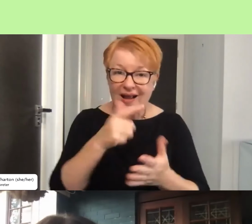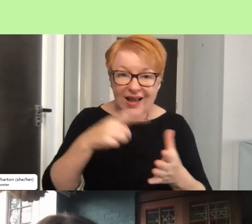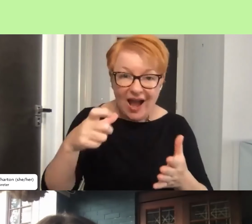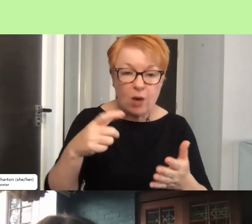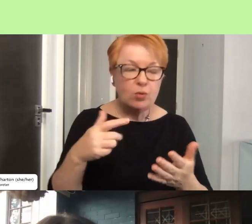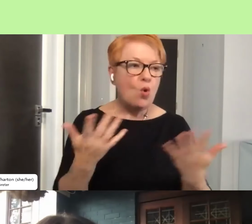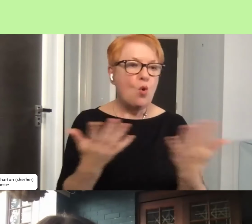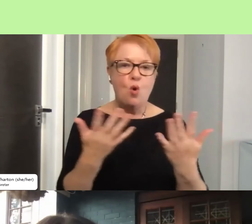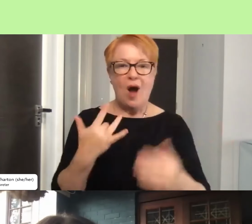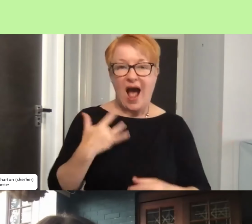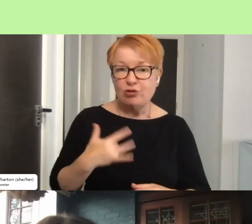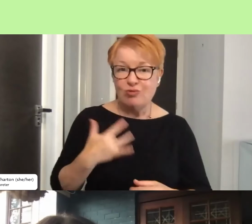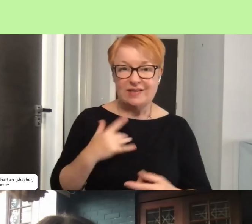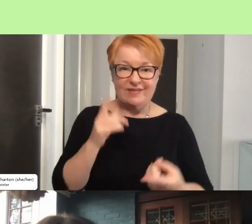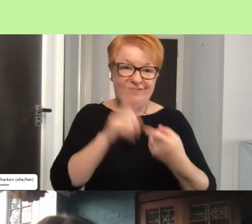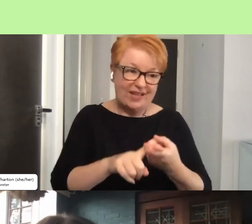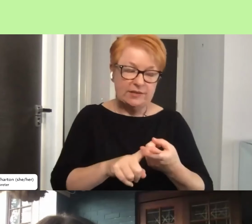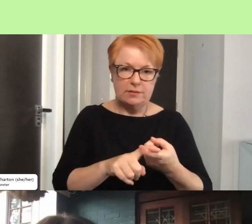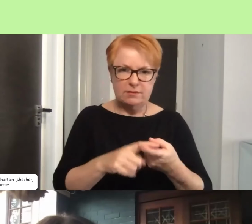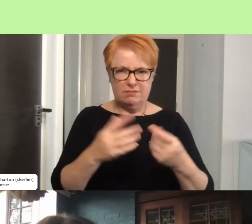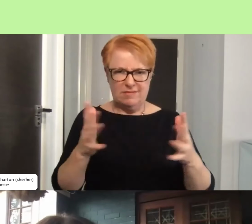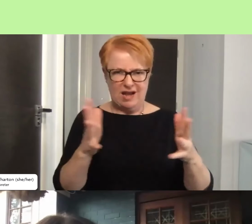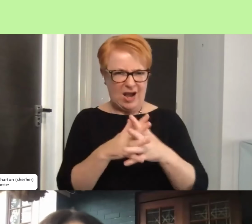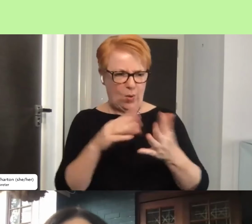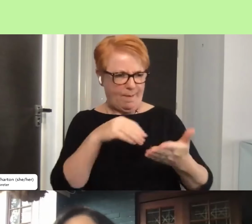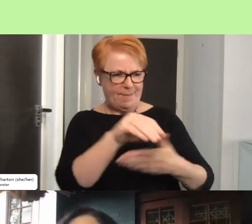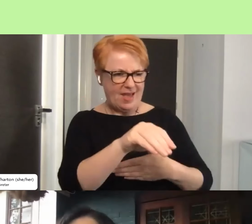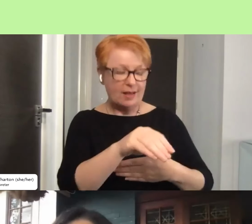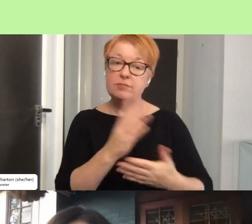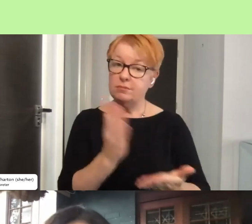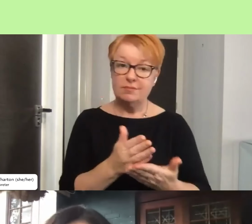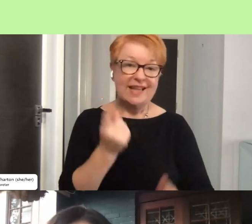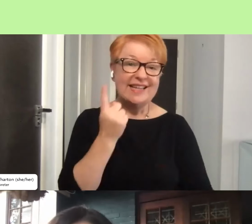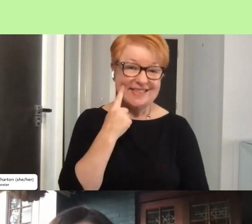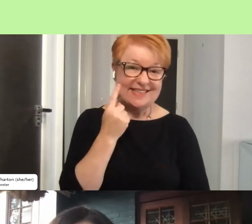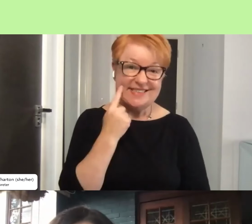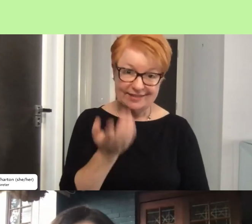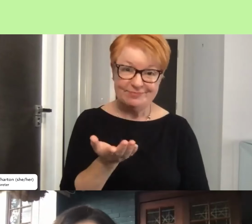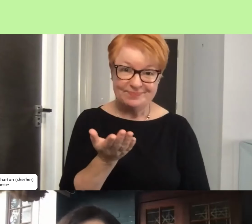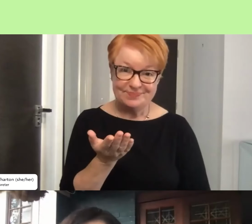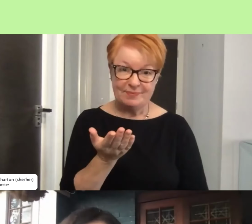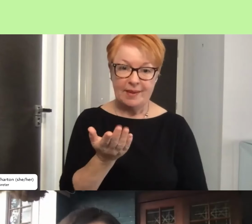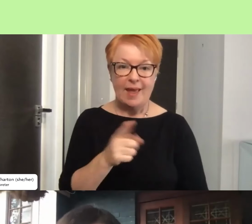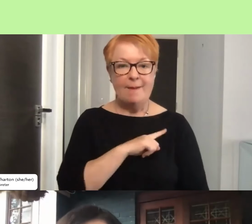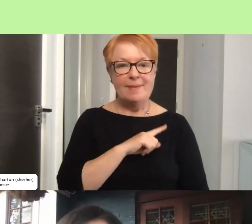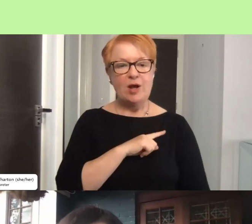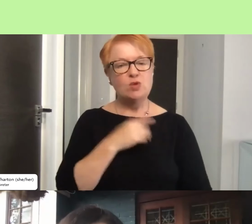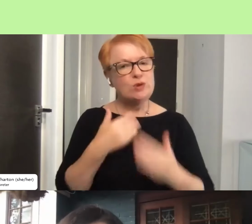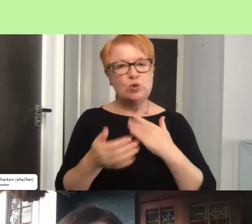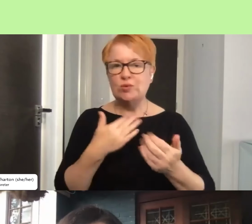It's easy actually because from the beginning that is sorted from the beginning institution